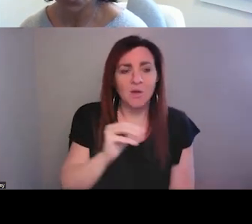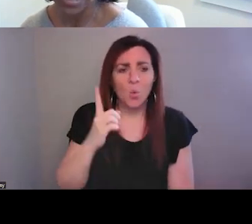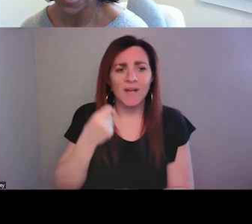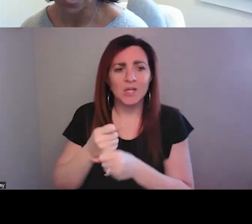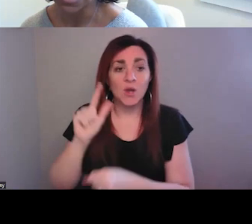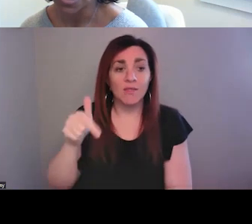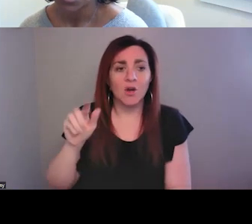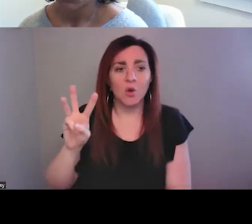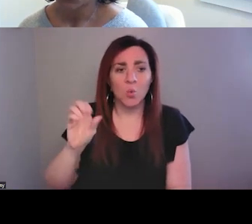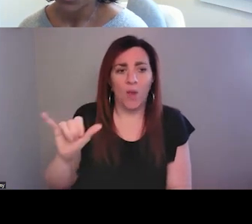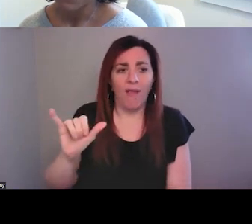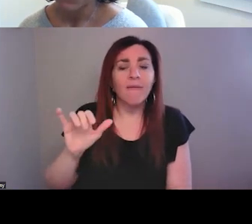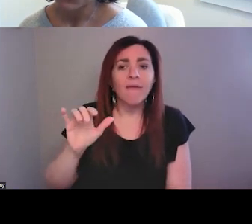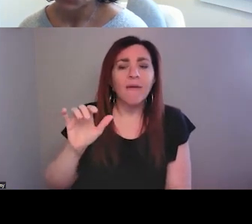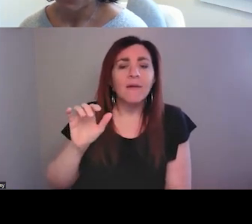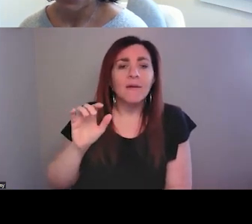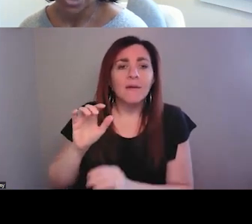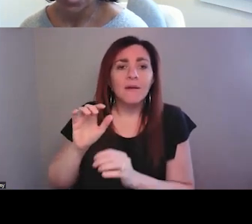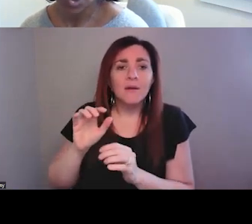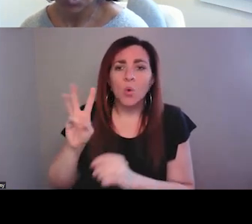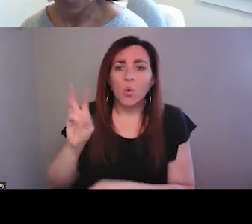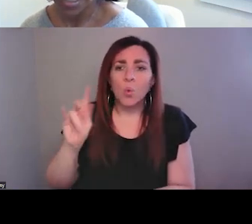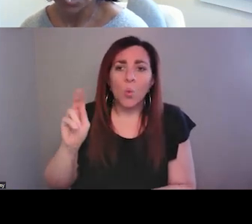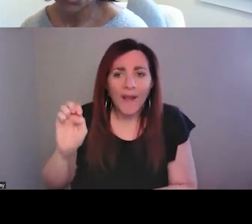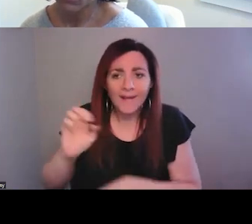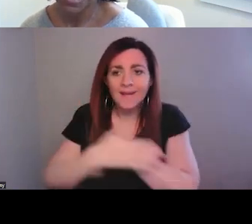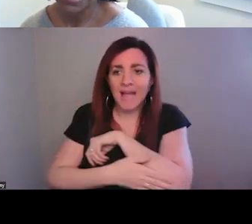WAKE COUNTY WITH TWO OF THE BEHAVIORAL HEALTH PROVIDERS TO STAND